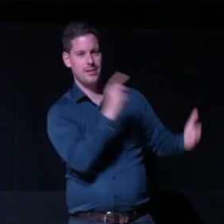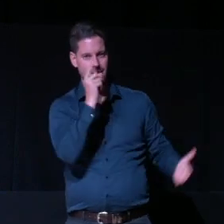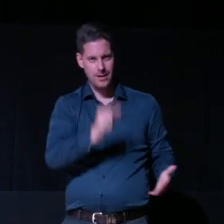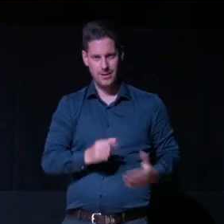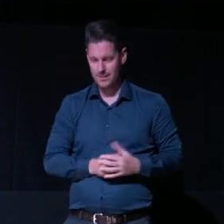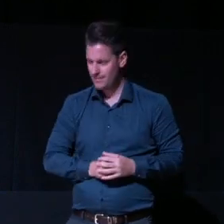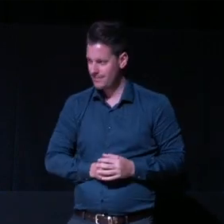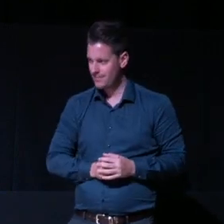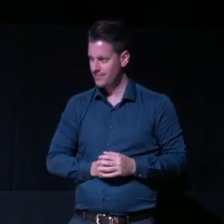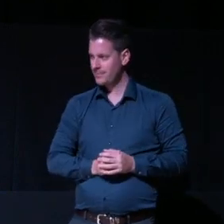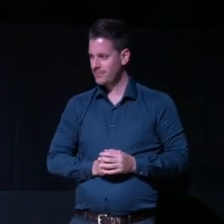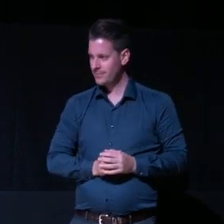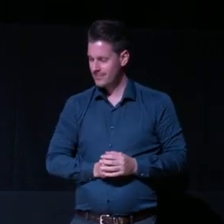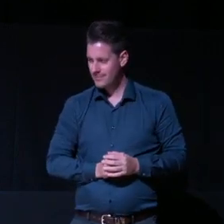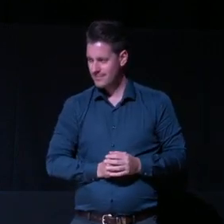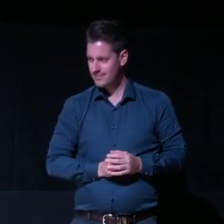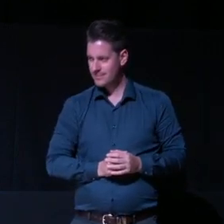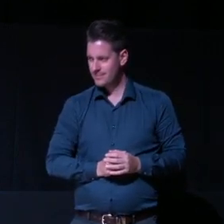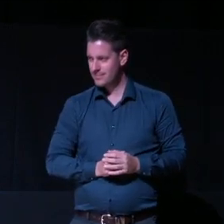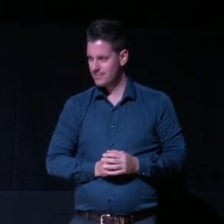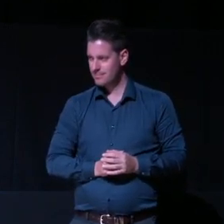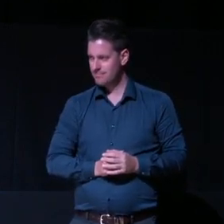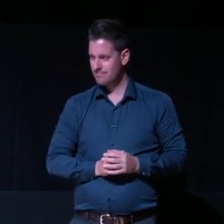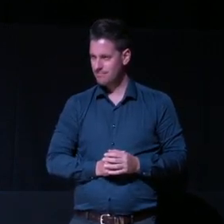It's sort of like I don't think there's we